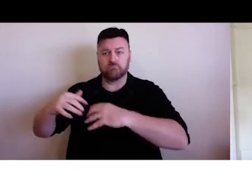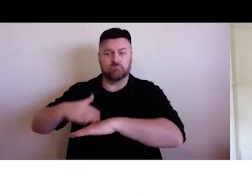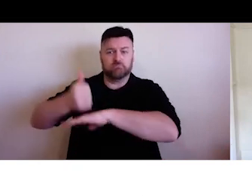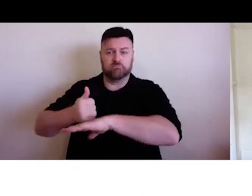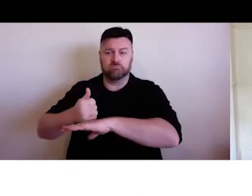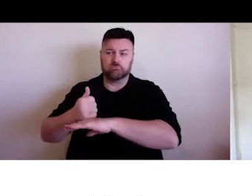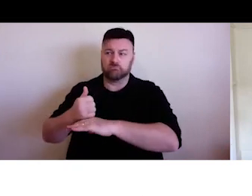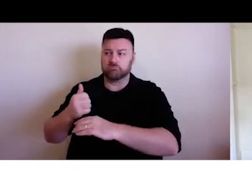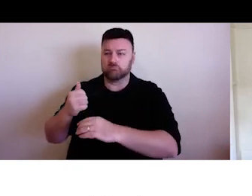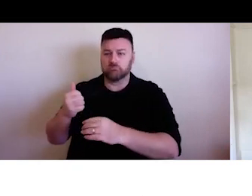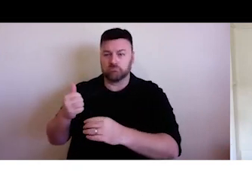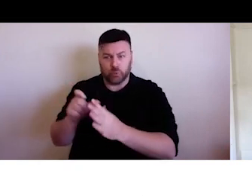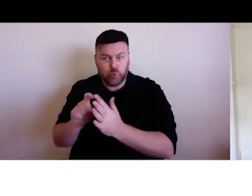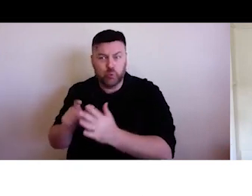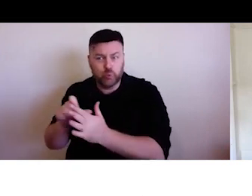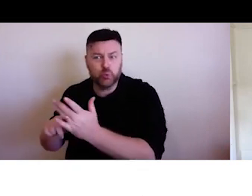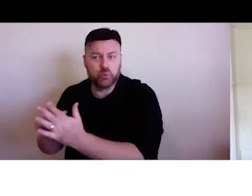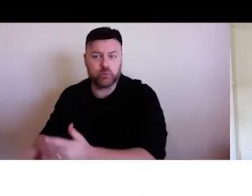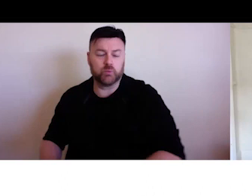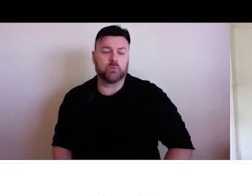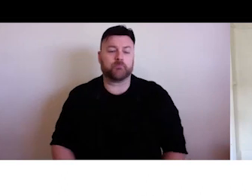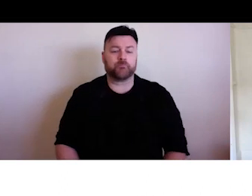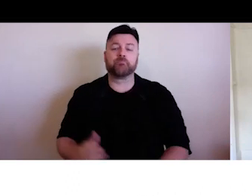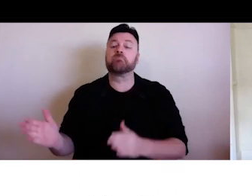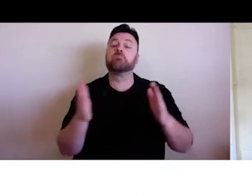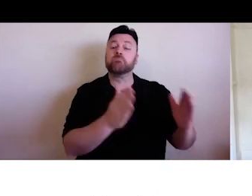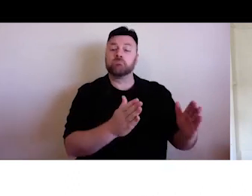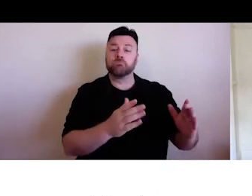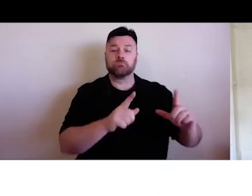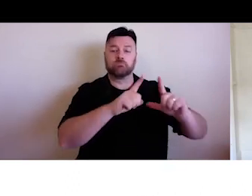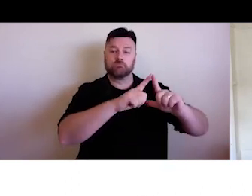side, underneath the "leadership" symbol, the triangle, are four